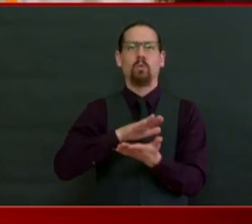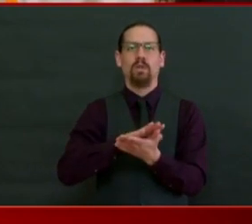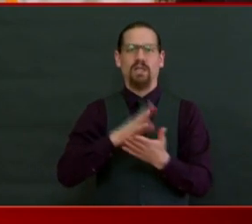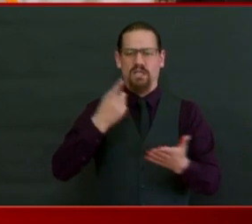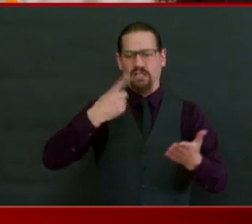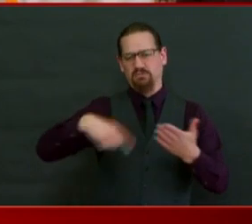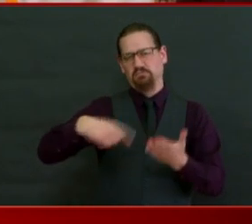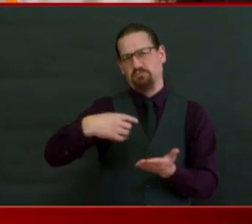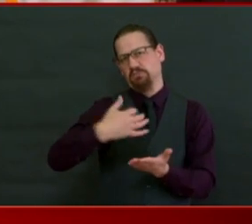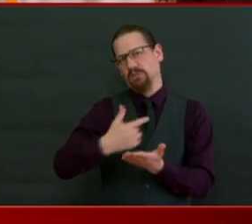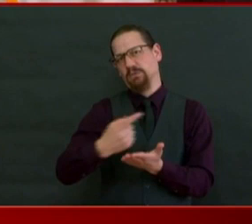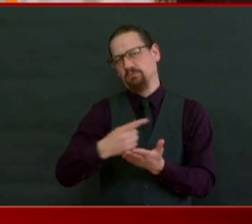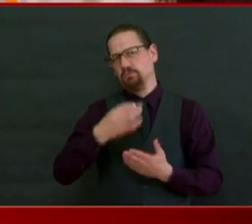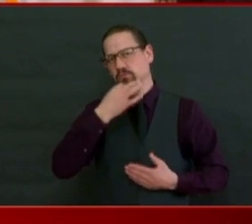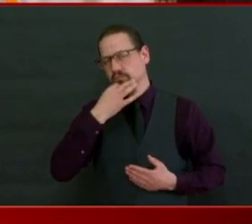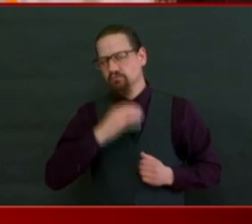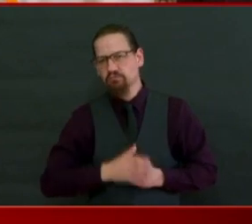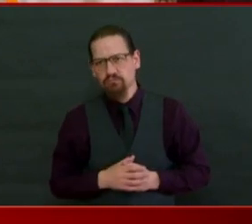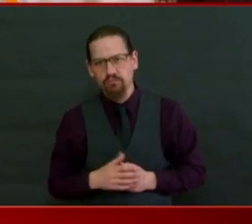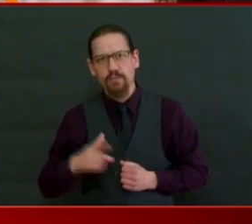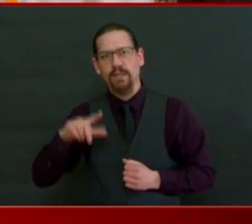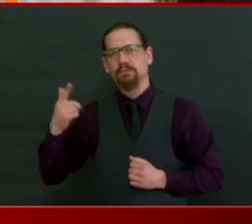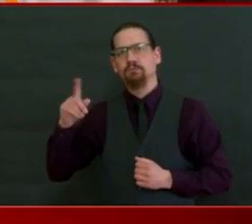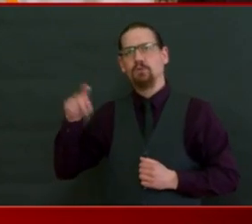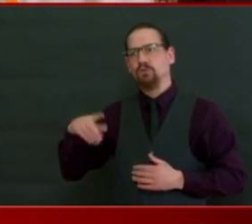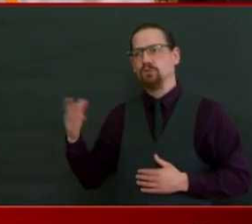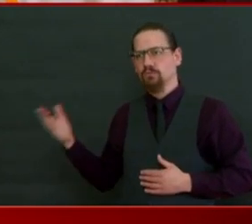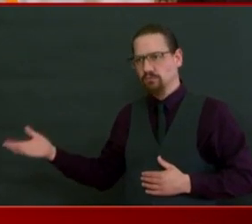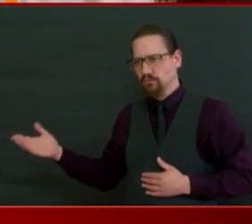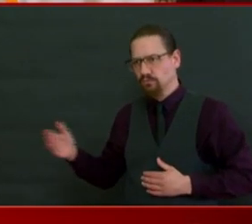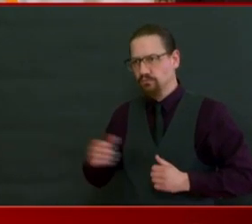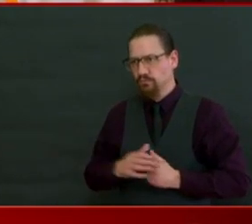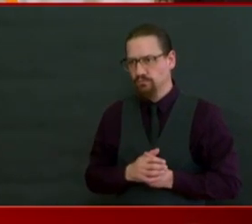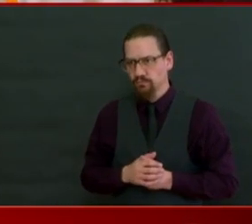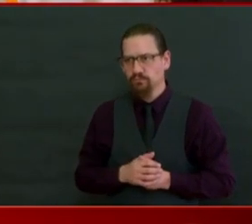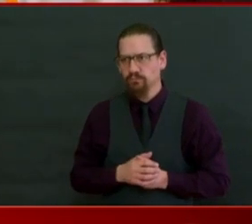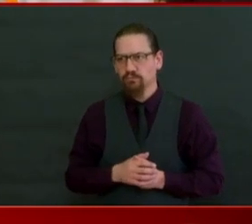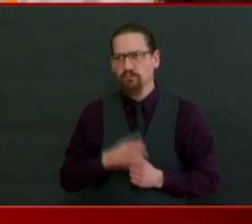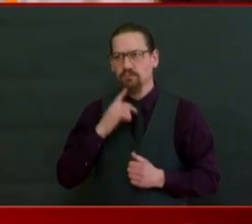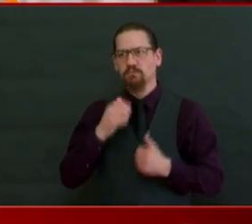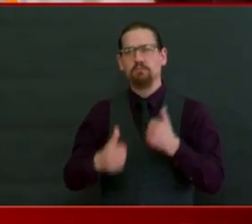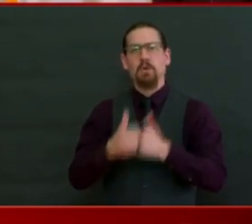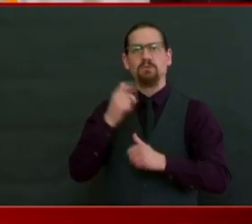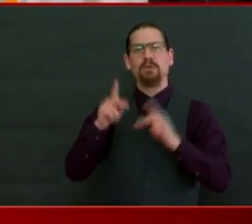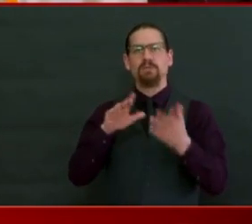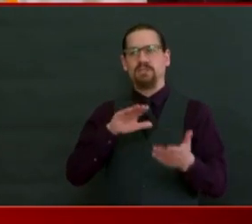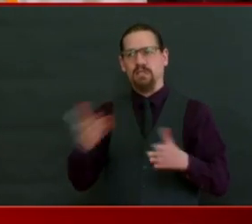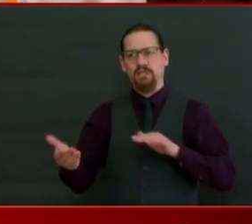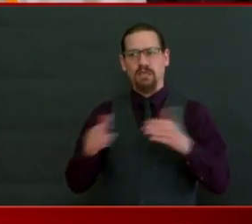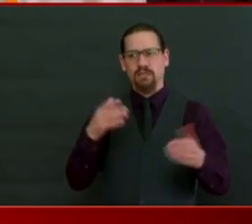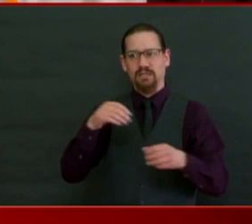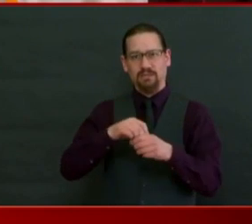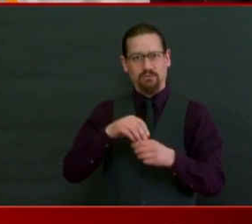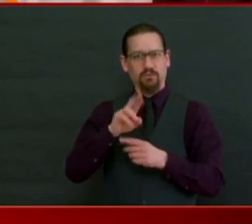WEEK. THIS IS FROM PROVIDENCE MONTHLY --